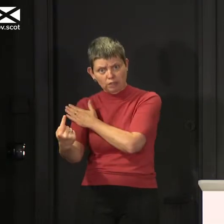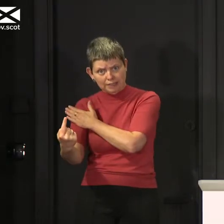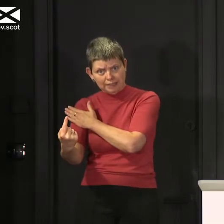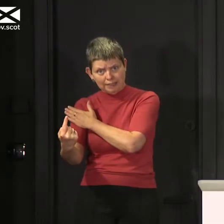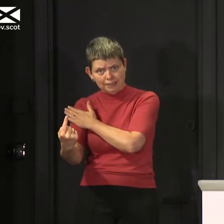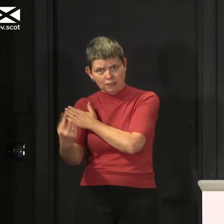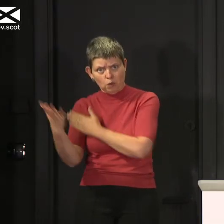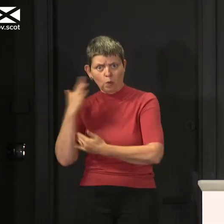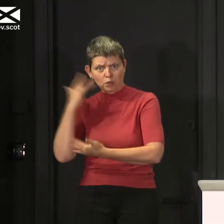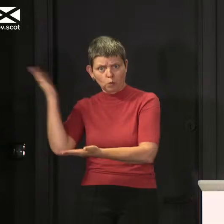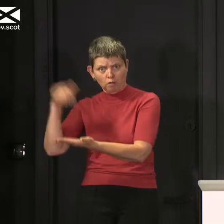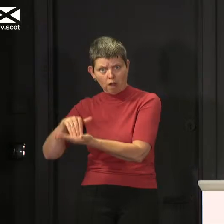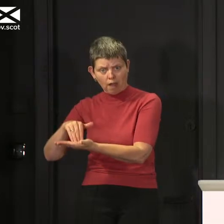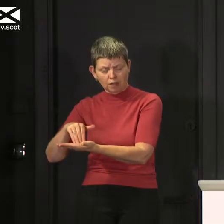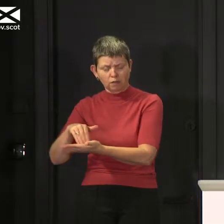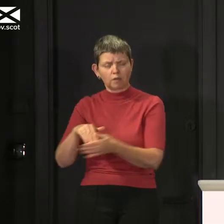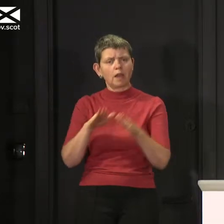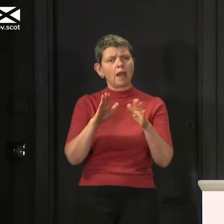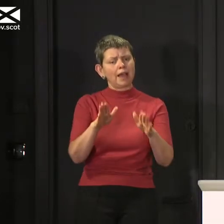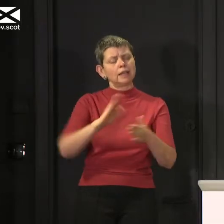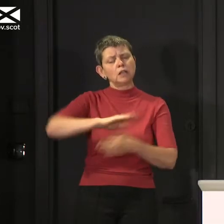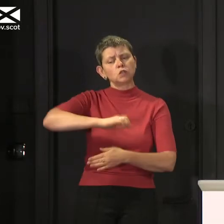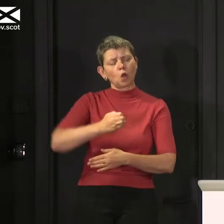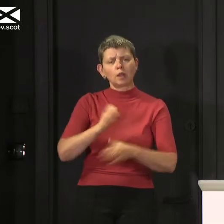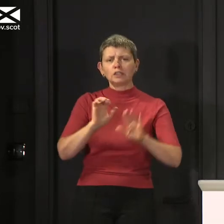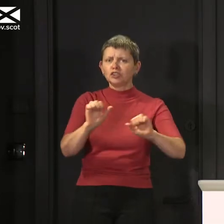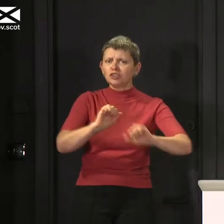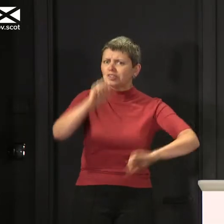taken this decision, and I don't want if we can avoid it to get into it of there being